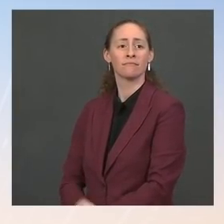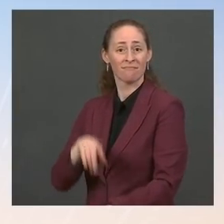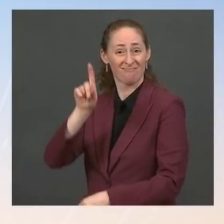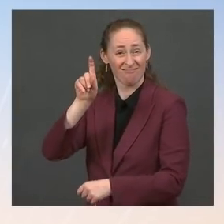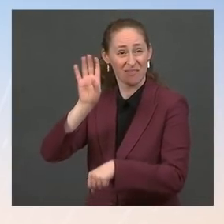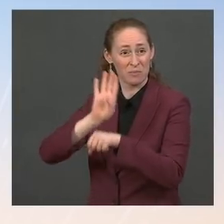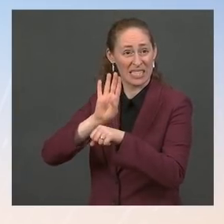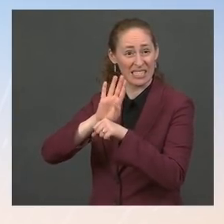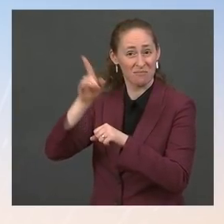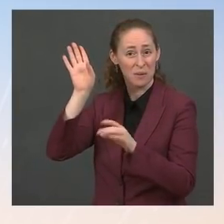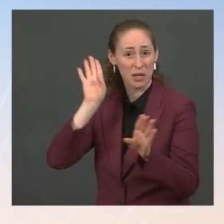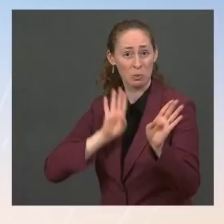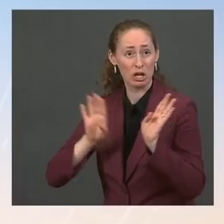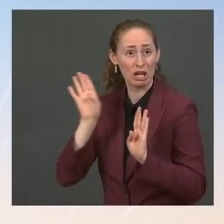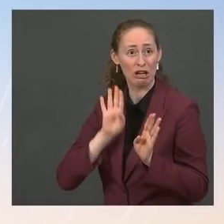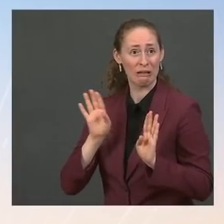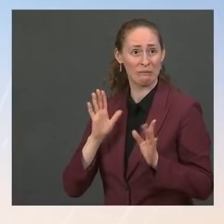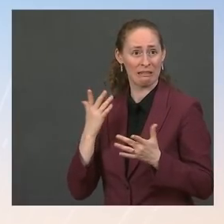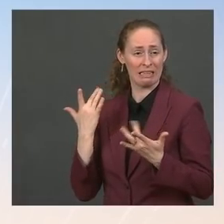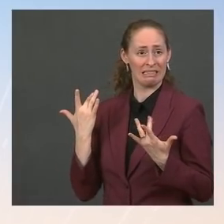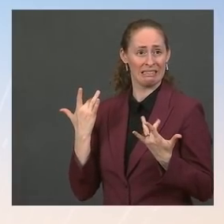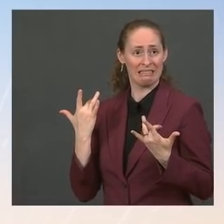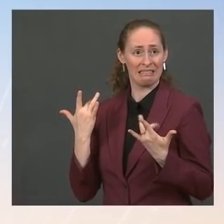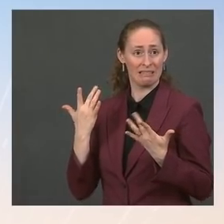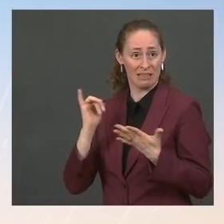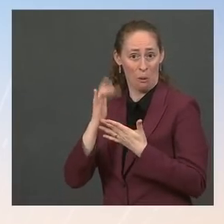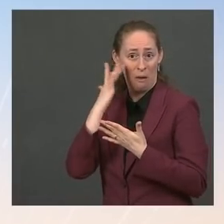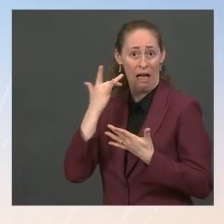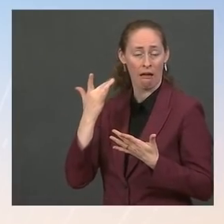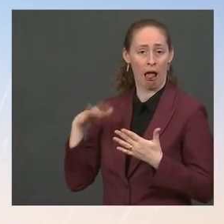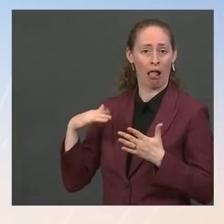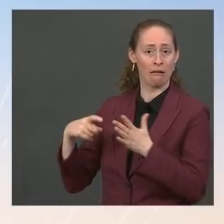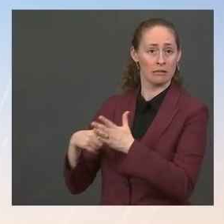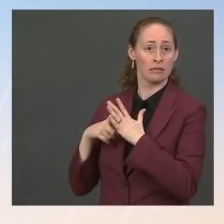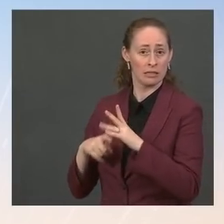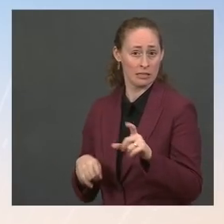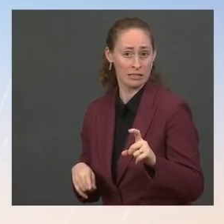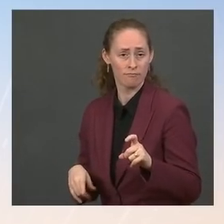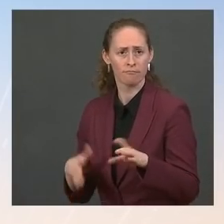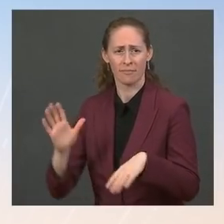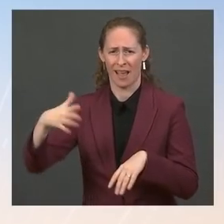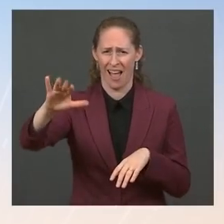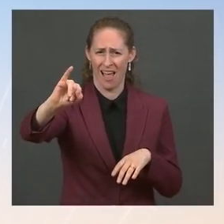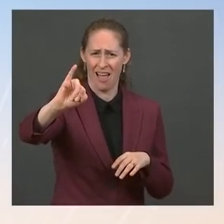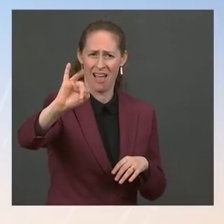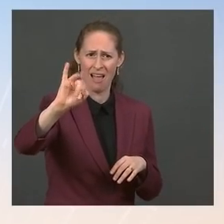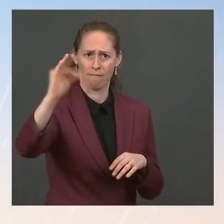Ms. Psaki: I would see if companies convey that, we can speak to that. But, obviously, we're working to implement